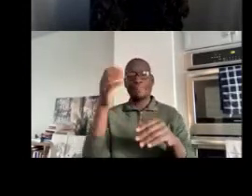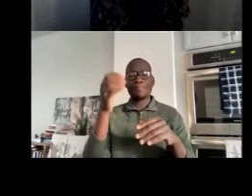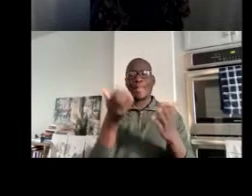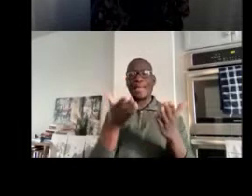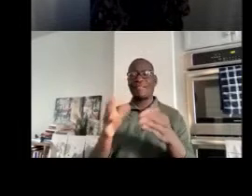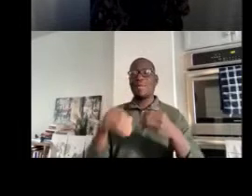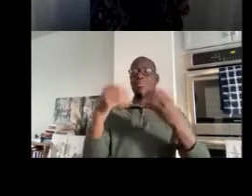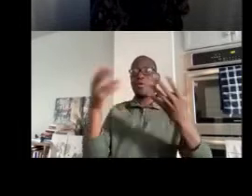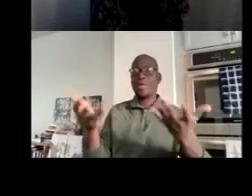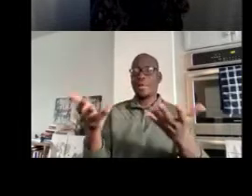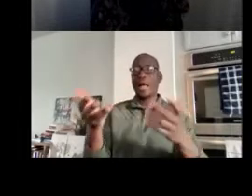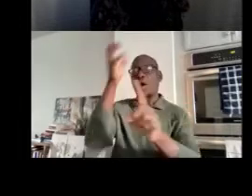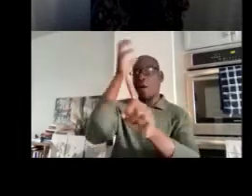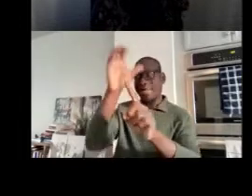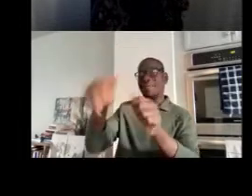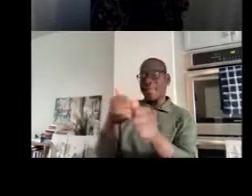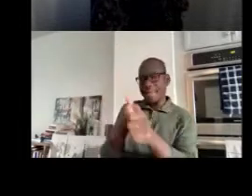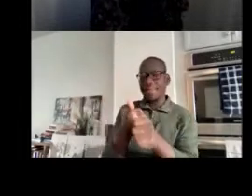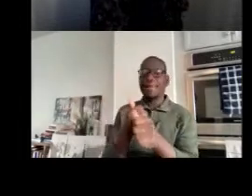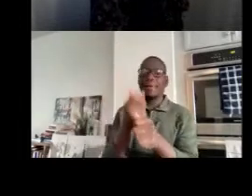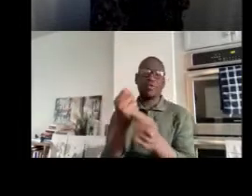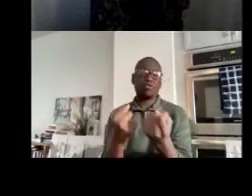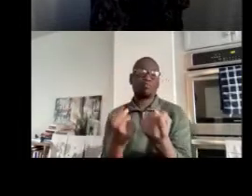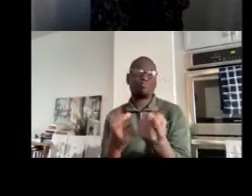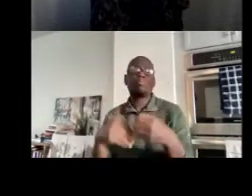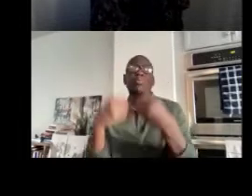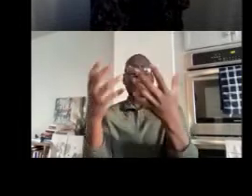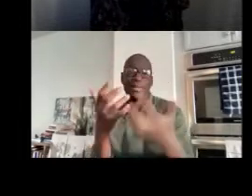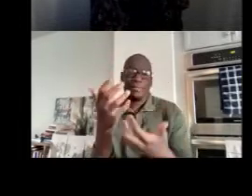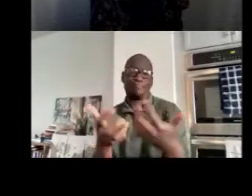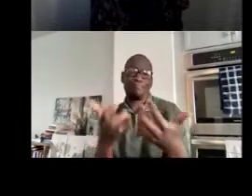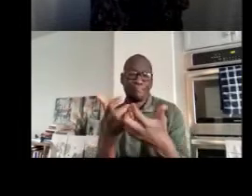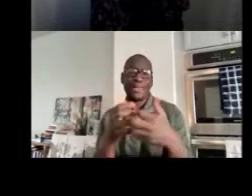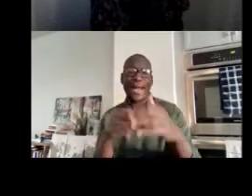Institution they may be named in a different way but the concept is they're providing